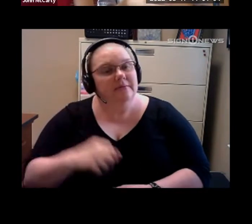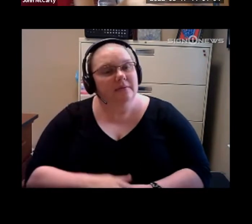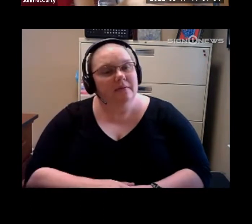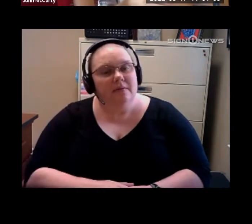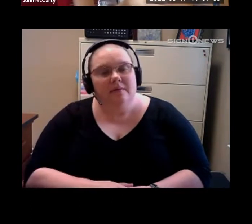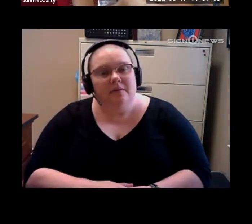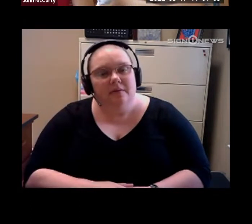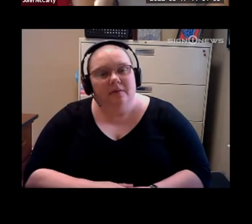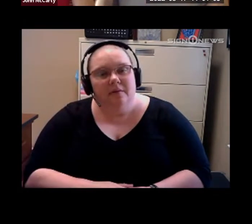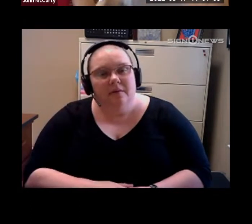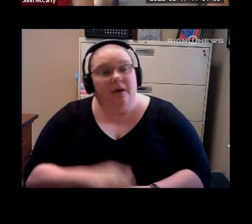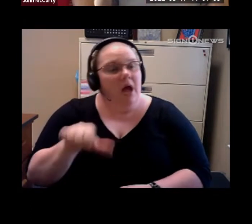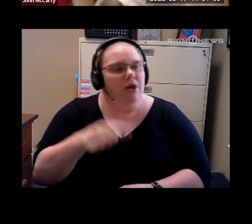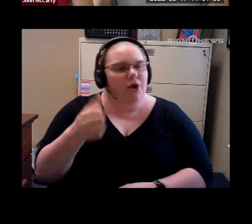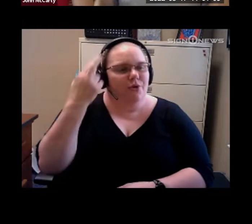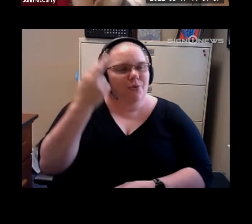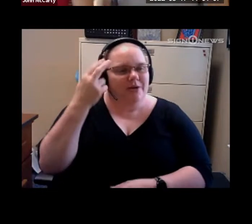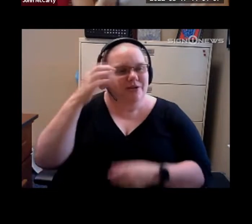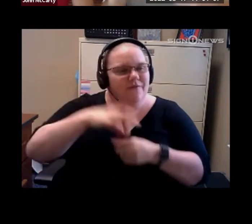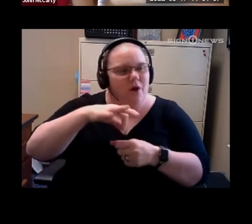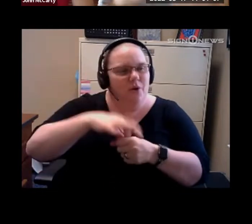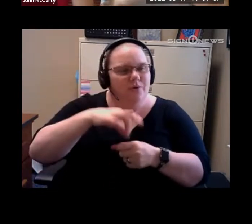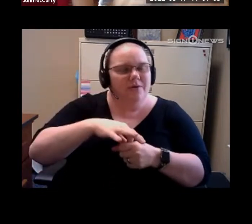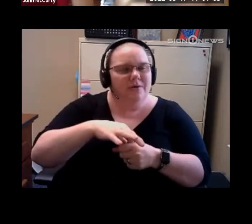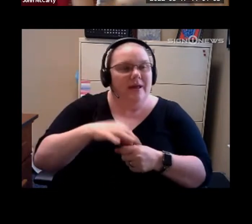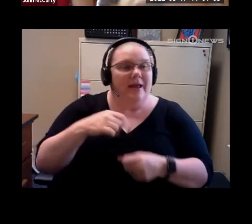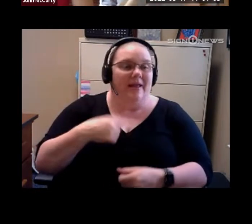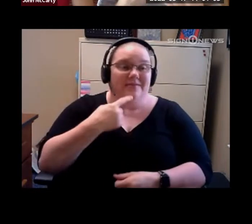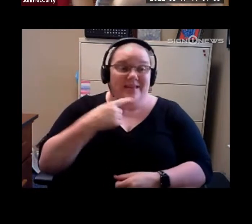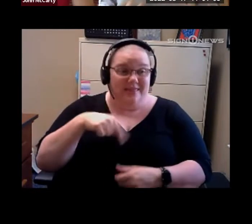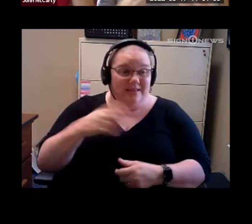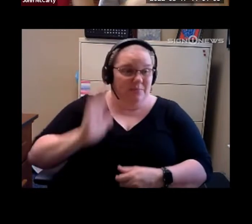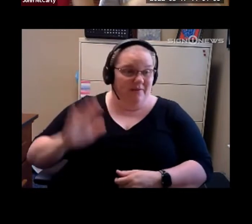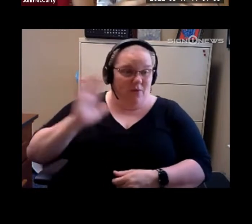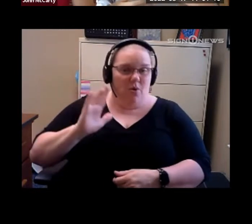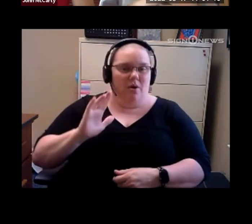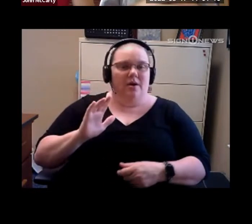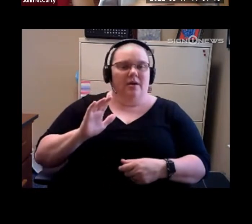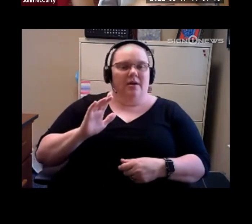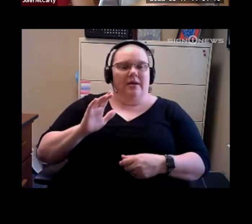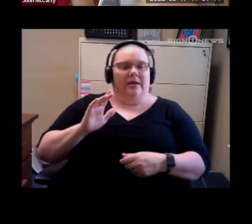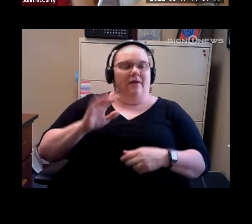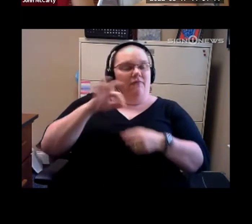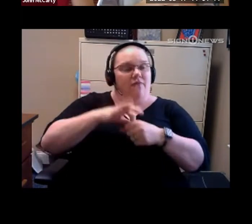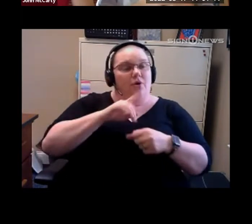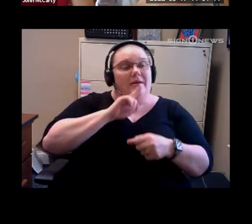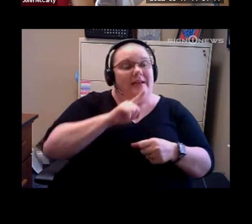another reason for those before voting is a chance for you to have a direct